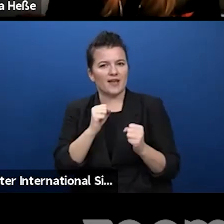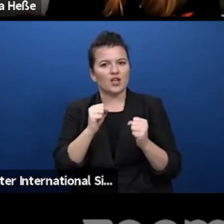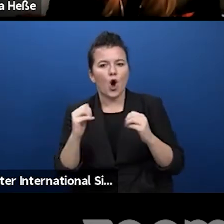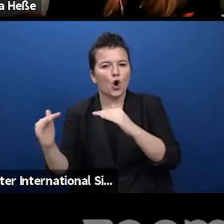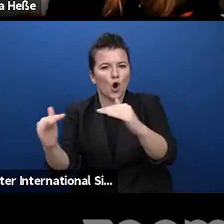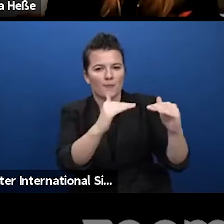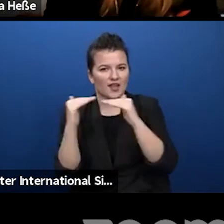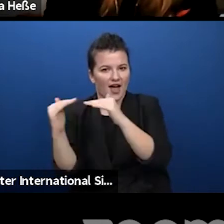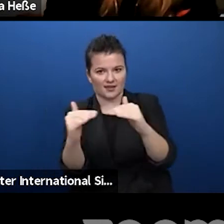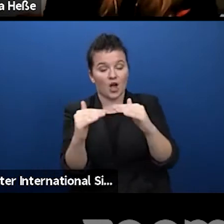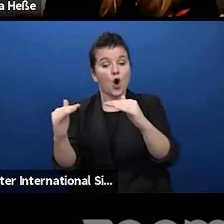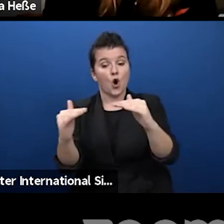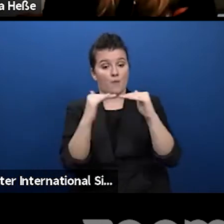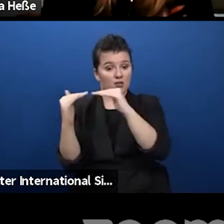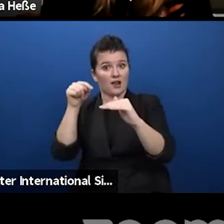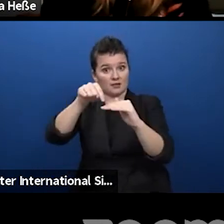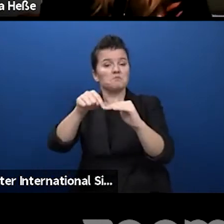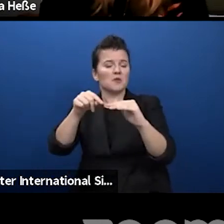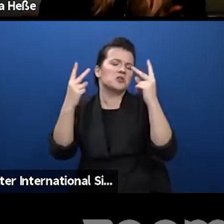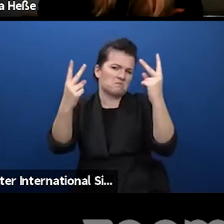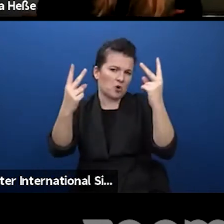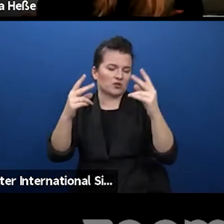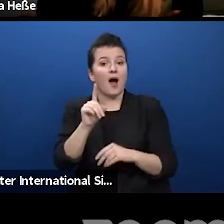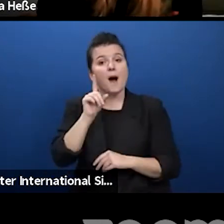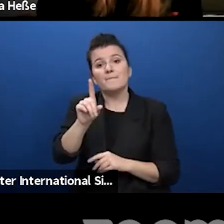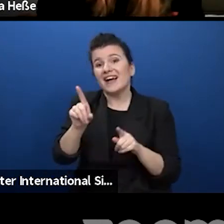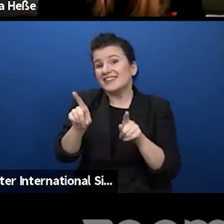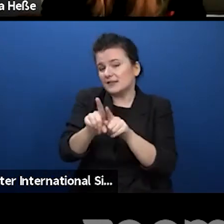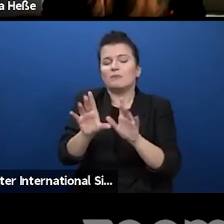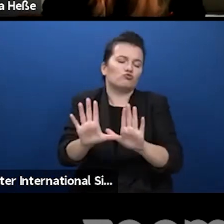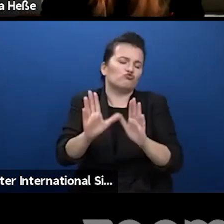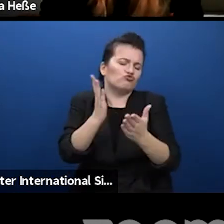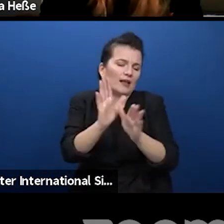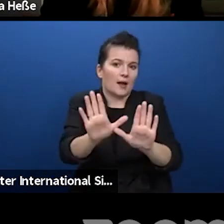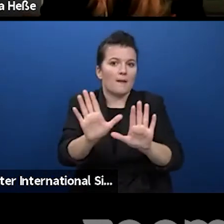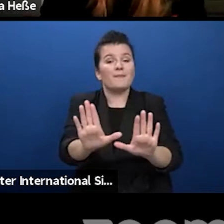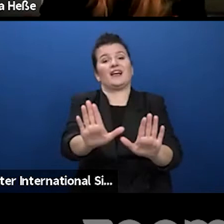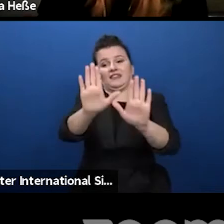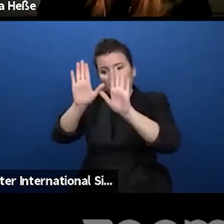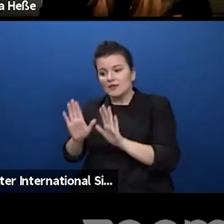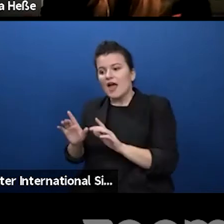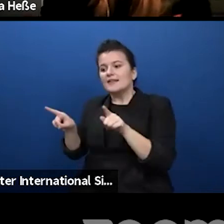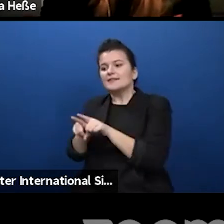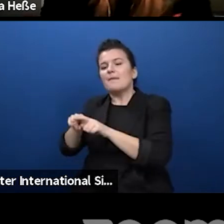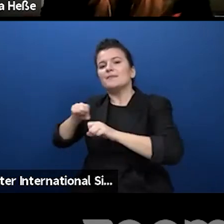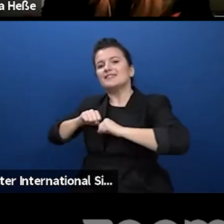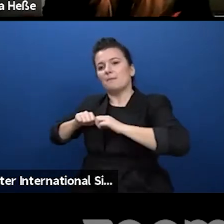but I think equally important is holding a space where tension can be apparent and can be expressed